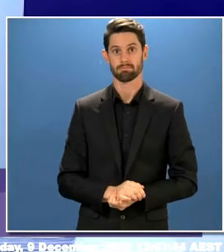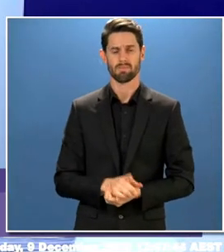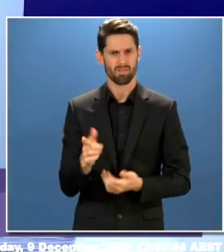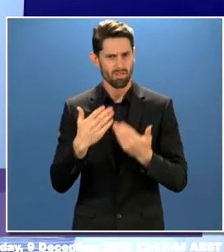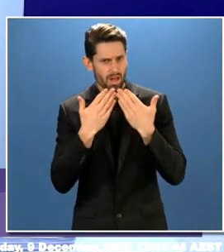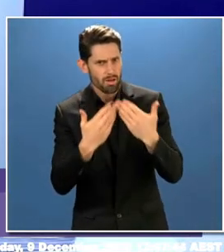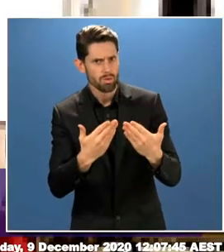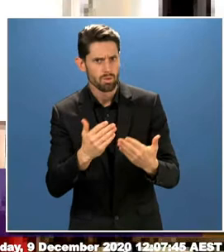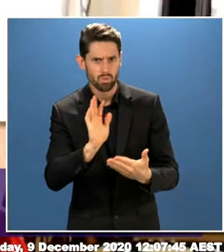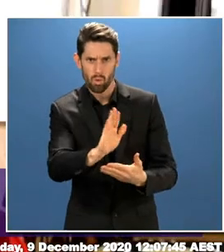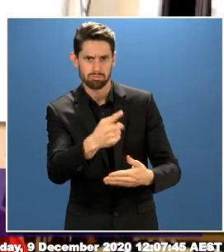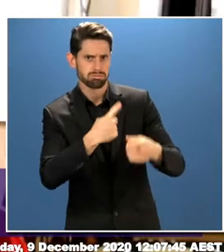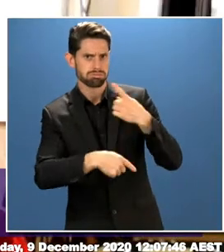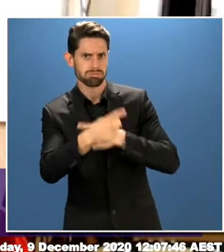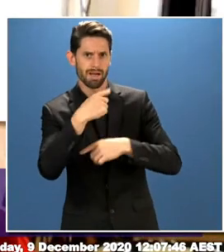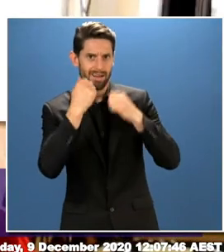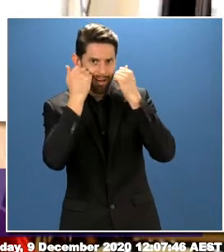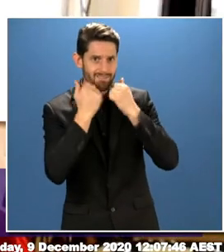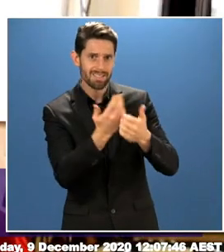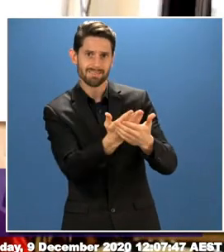I'm just interested in your very last sentence